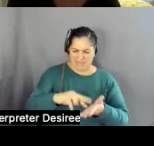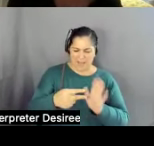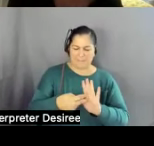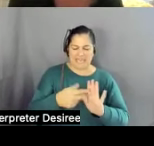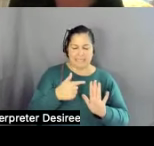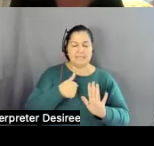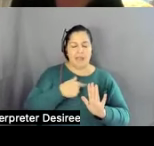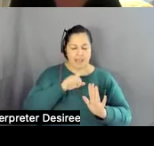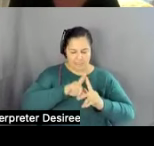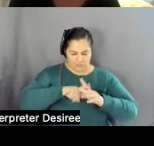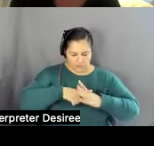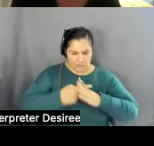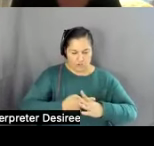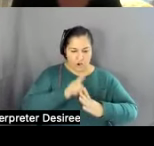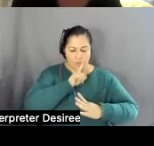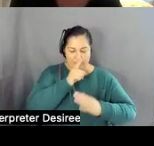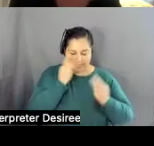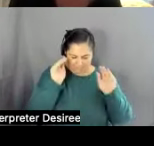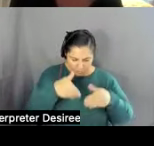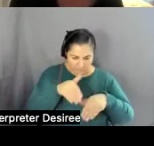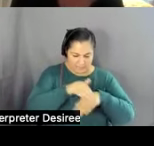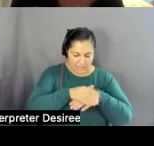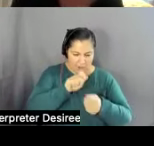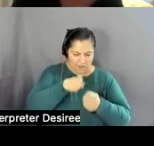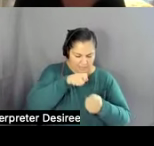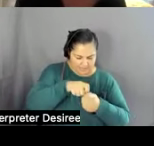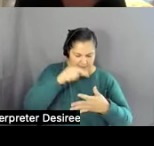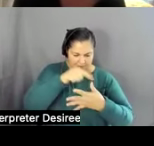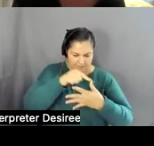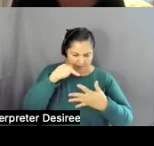a dinner, a coffee, walks and dances in the kitchen.